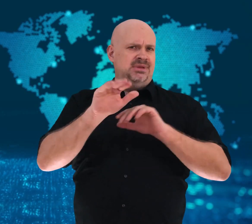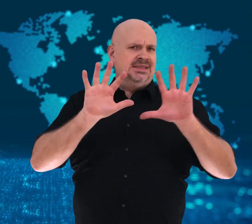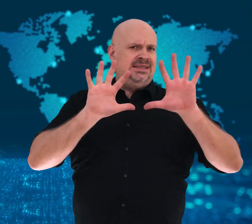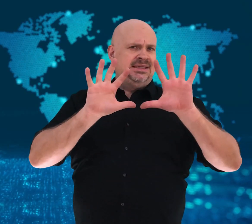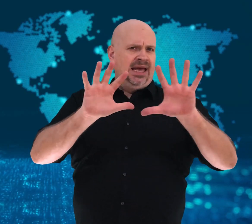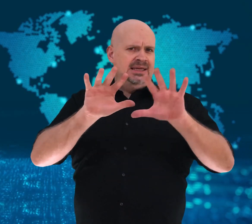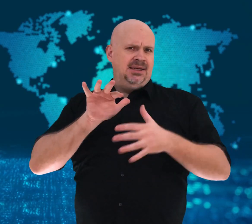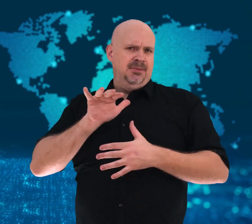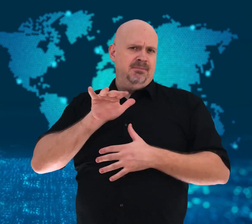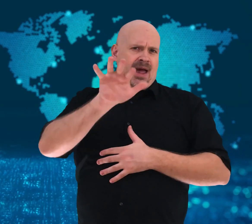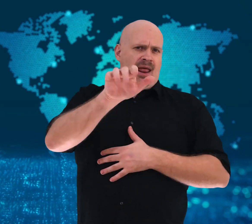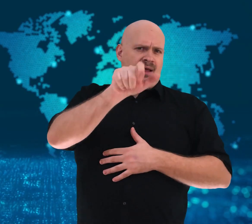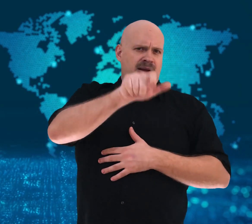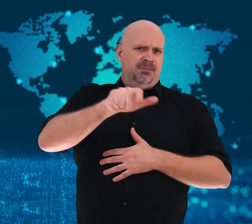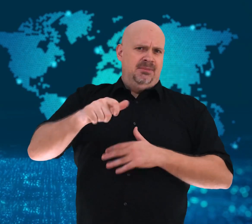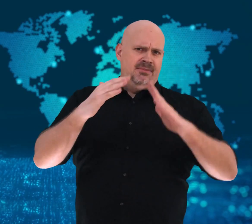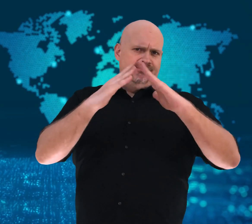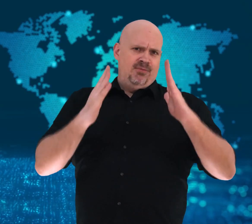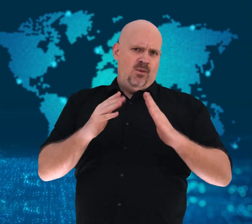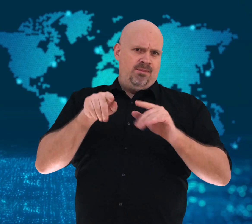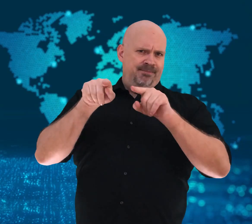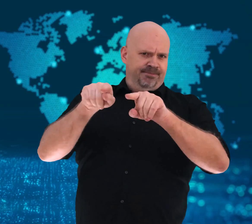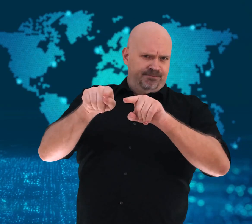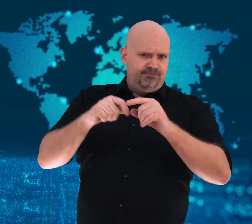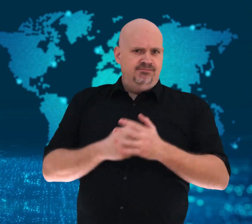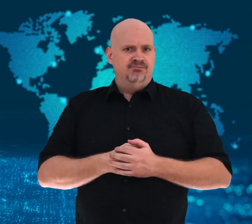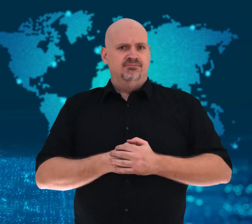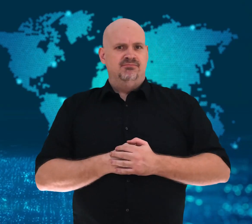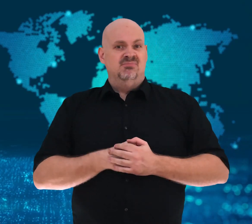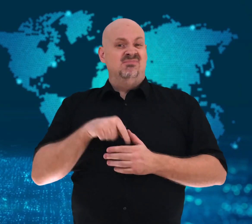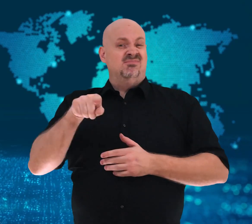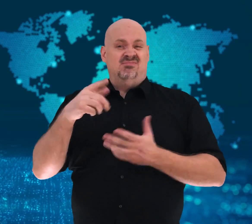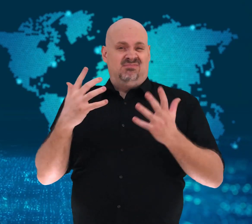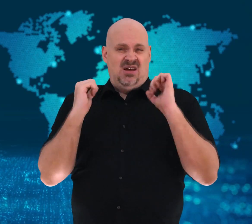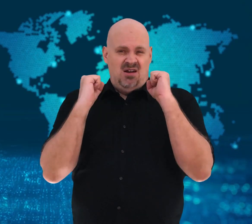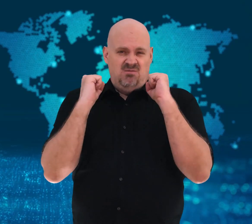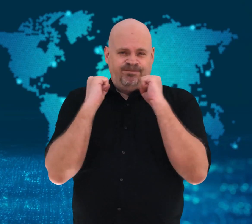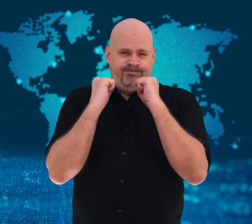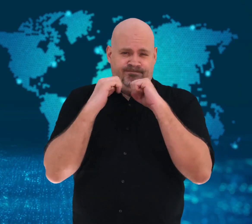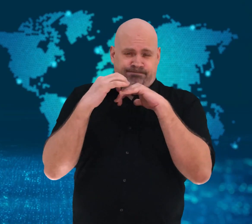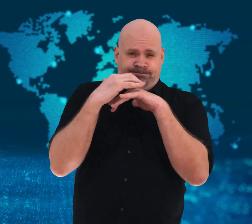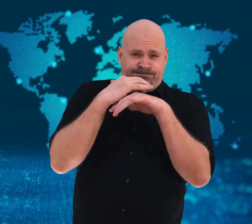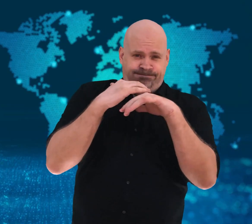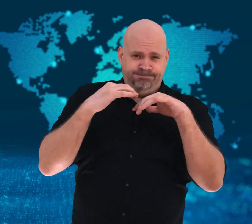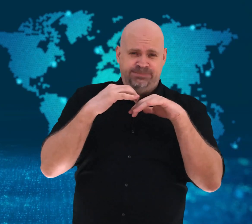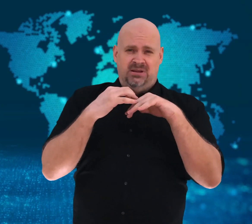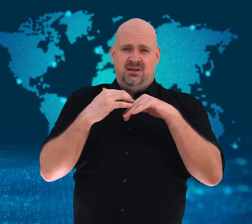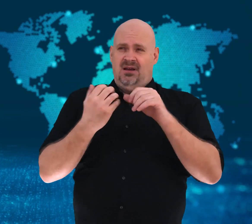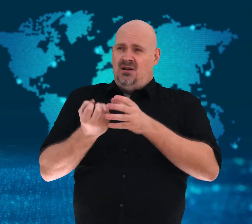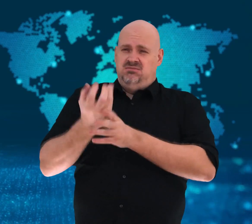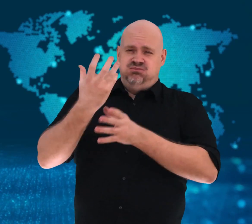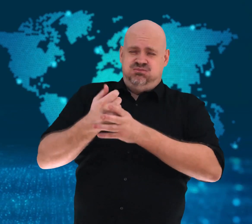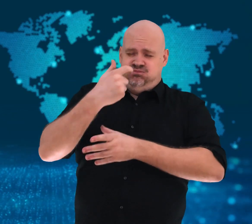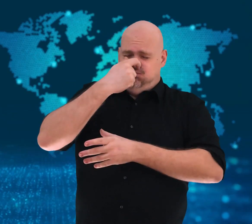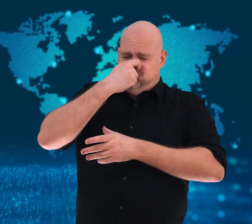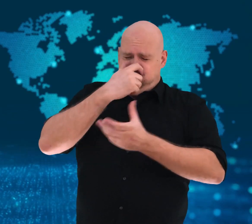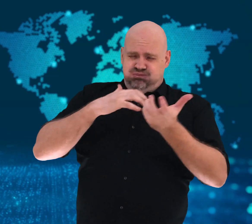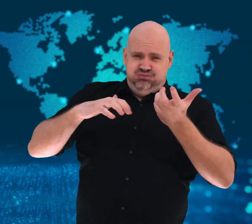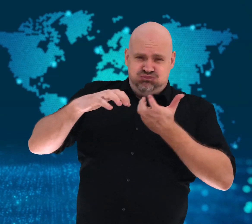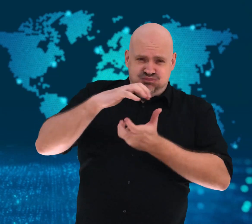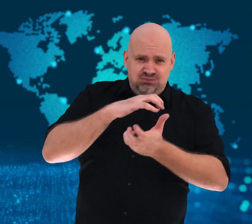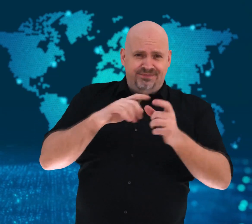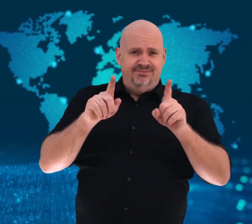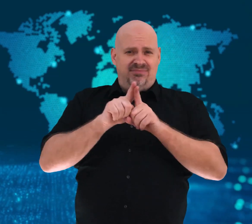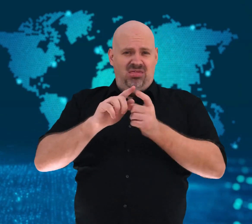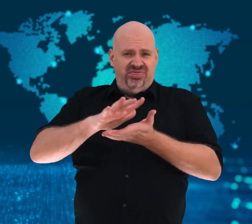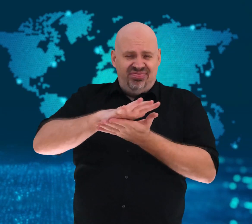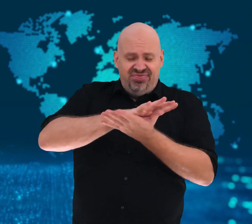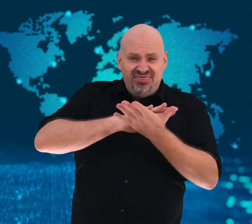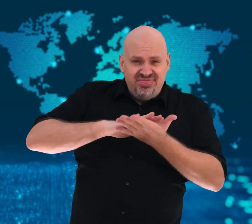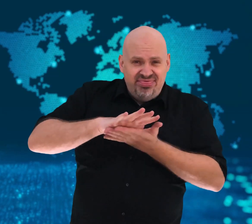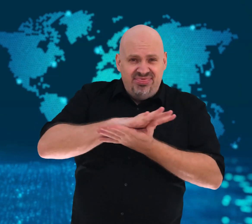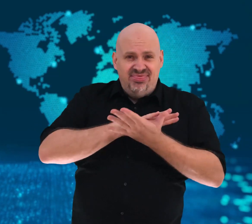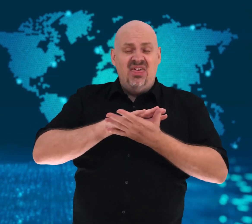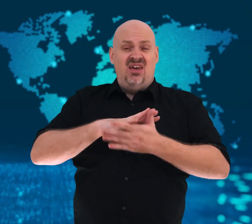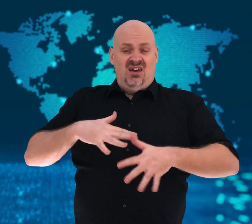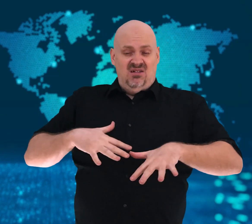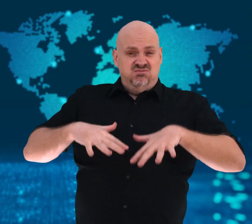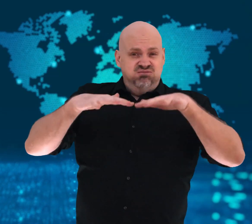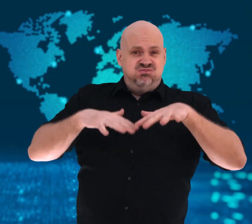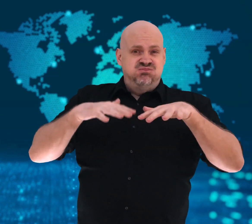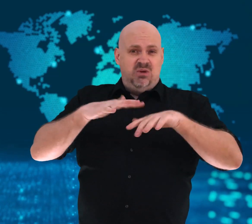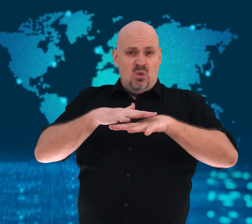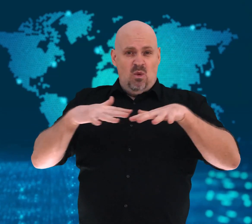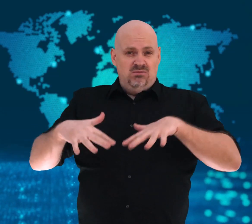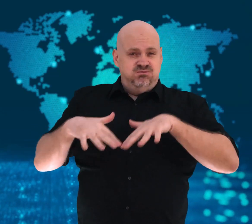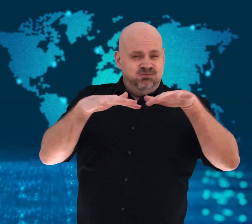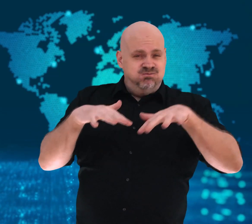and often flooded as it sinks into the sea because of rising sea levels.